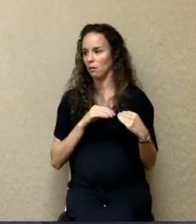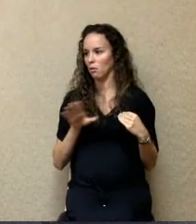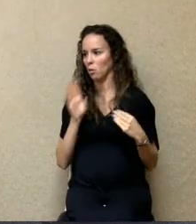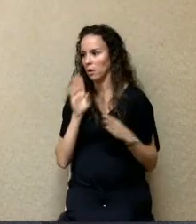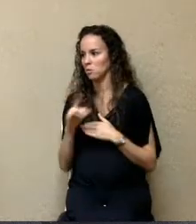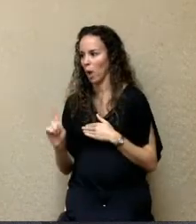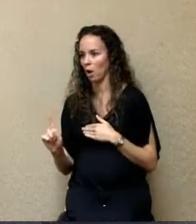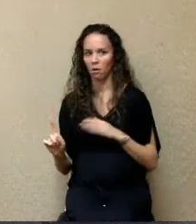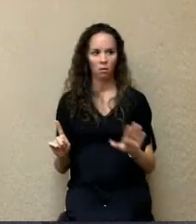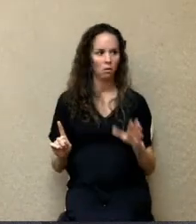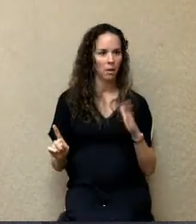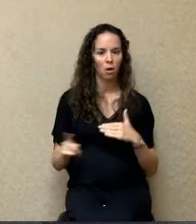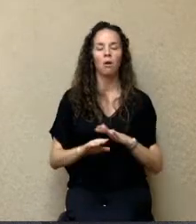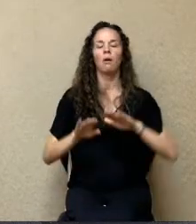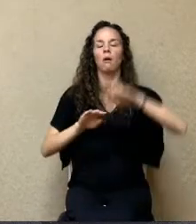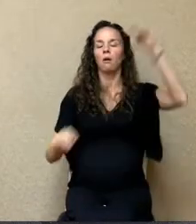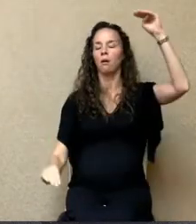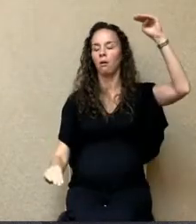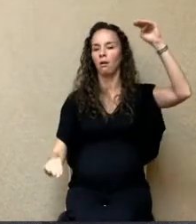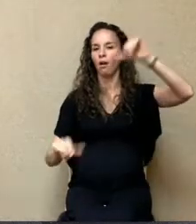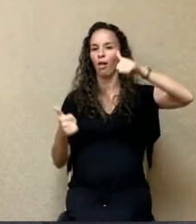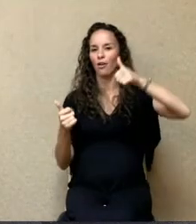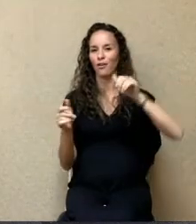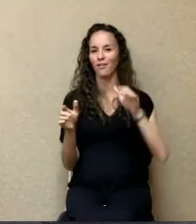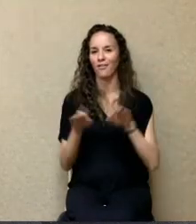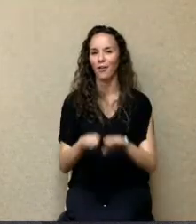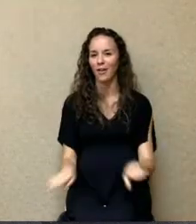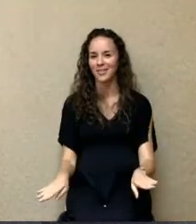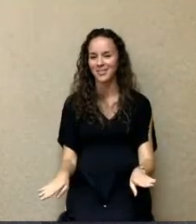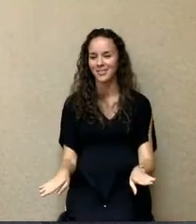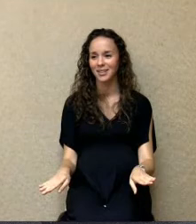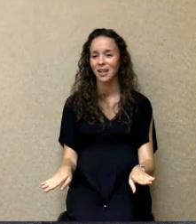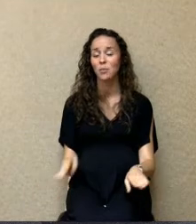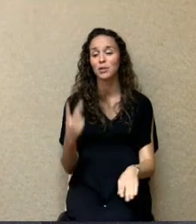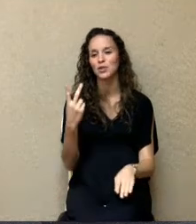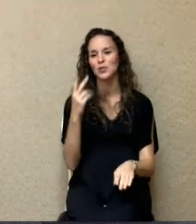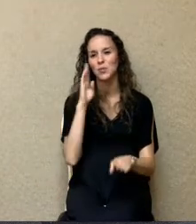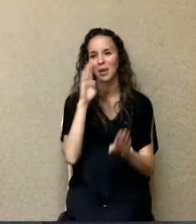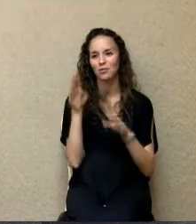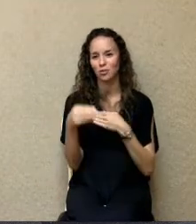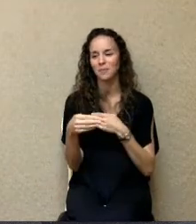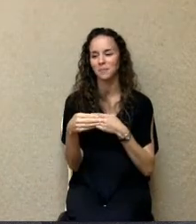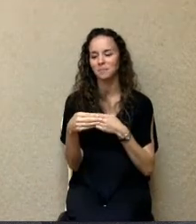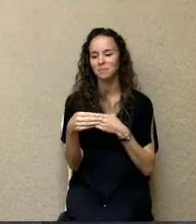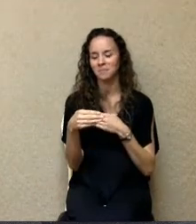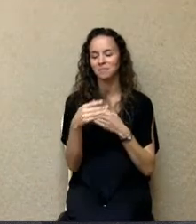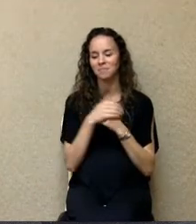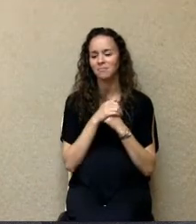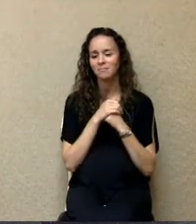Where's your bedroom? Okay, we're good. Different floors. It was a two-bedroom, so again, everything worked